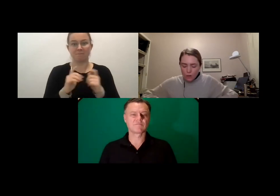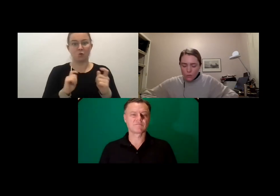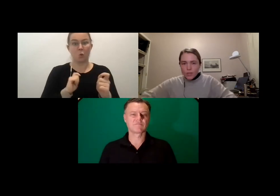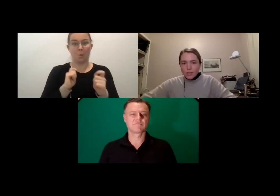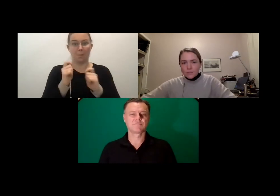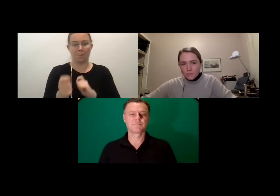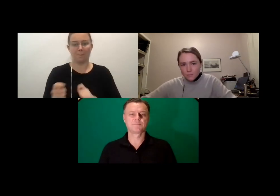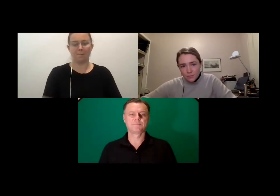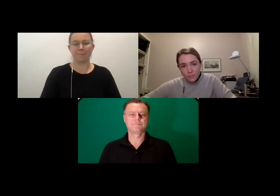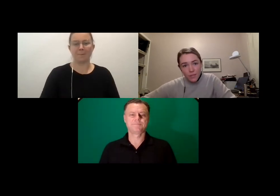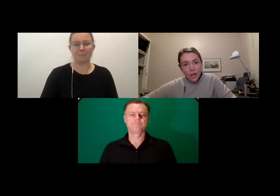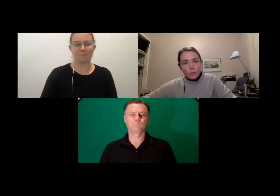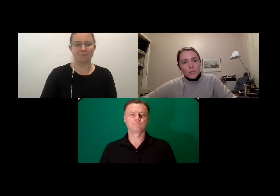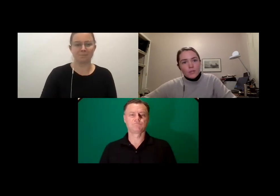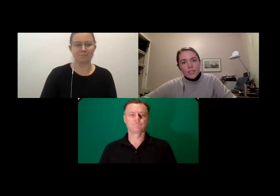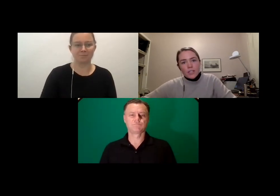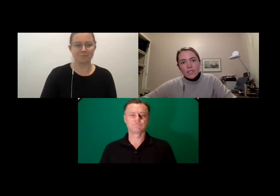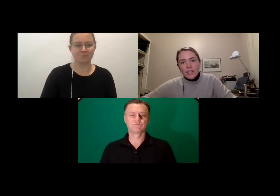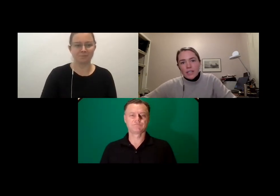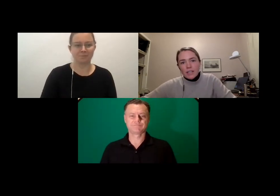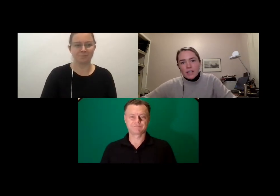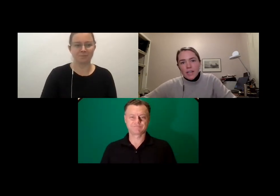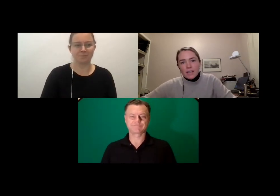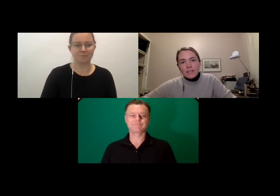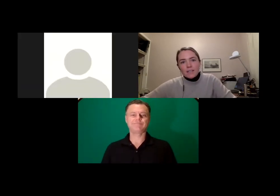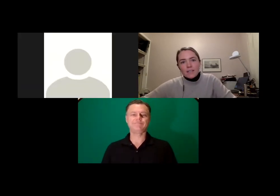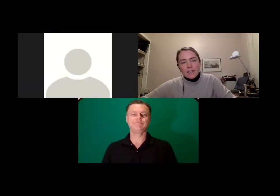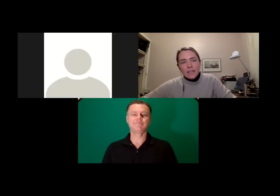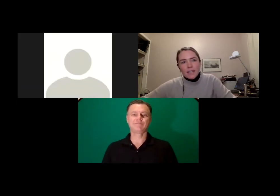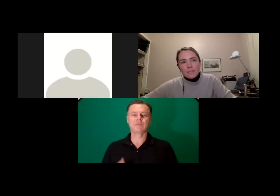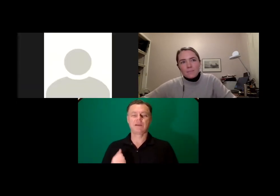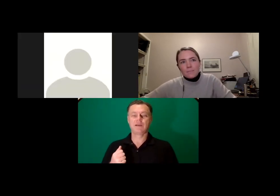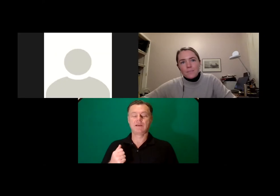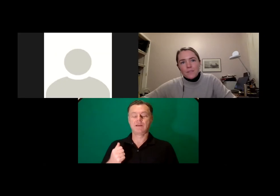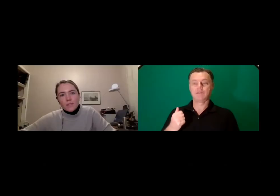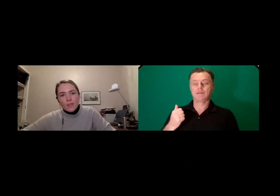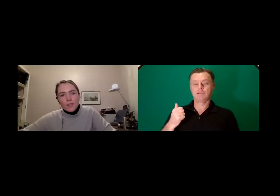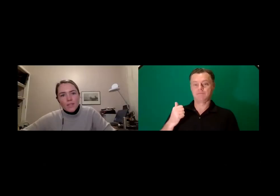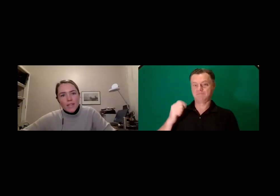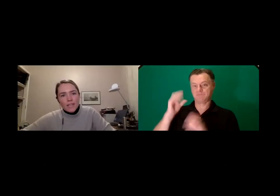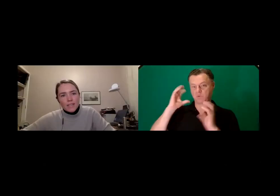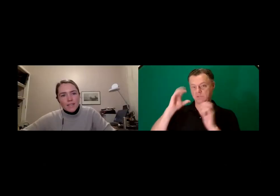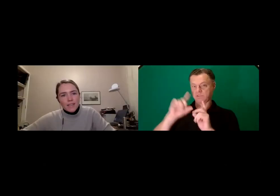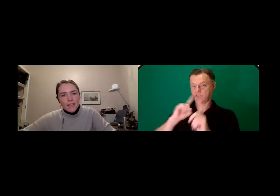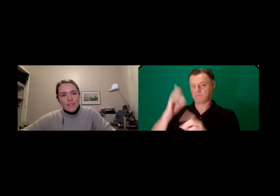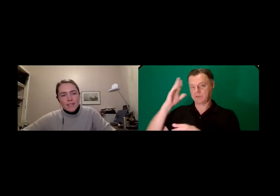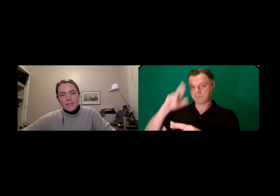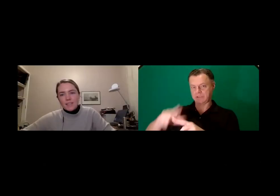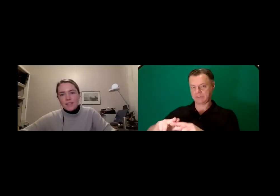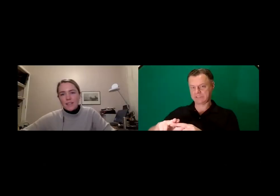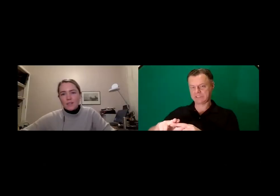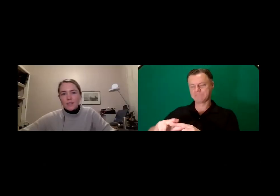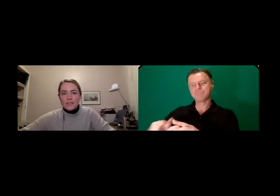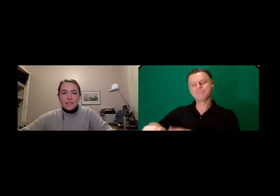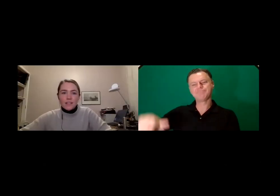were told that I would eventually need hearing aids. Those days, they didn't think it was necessary